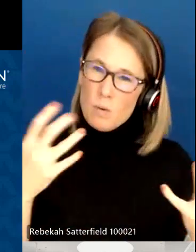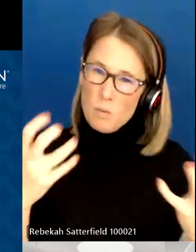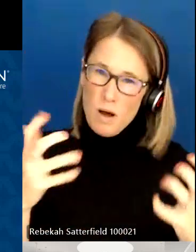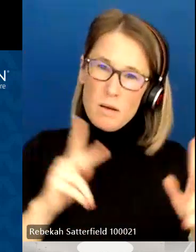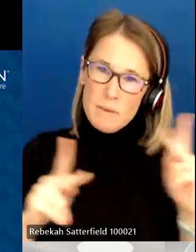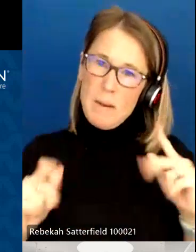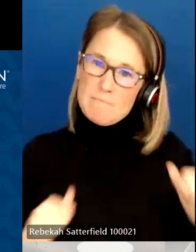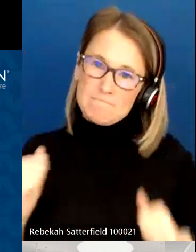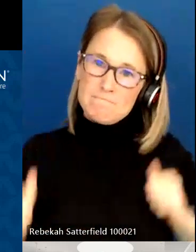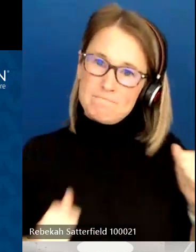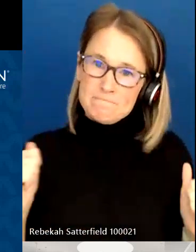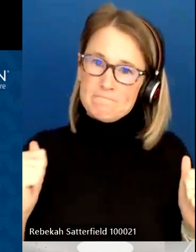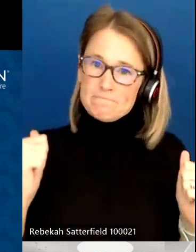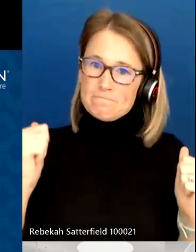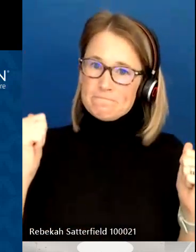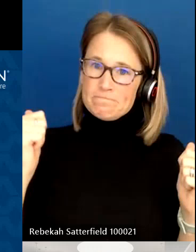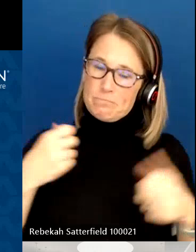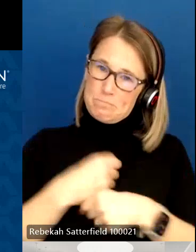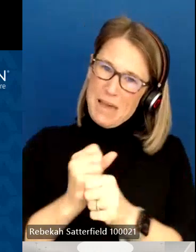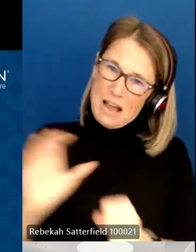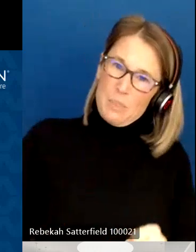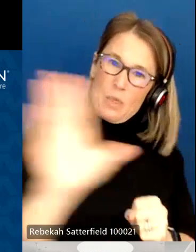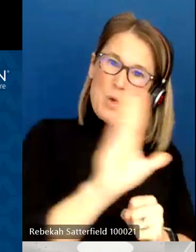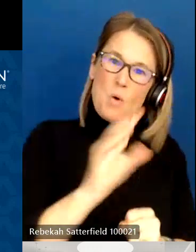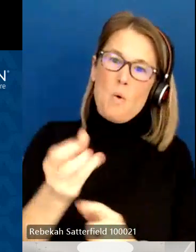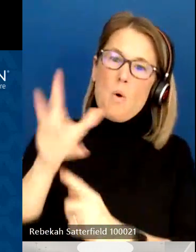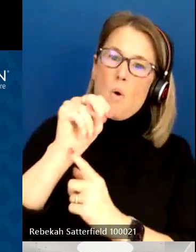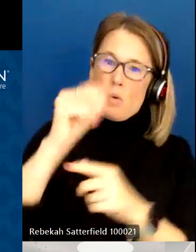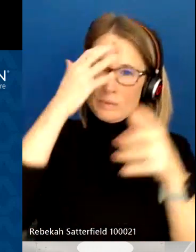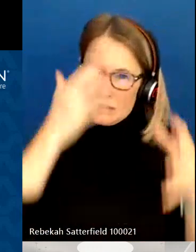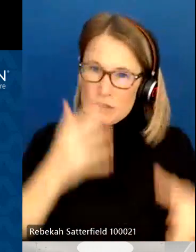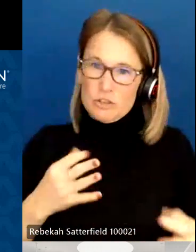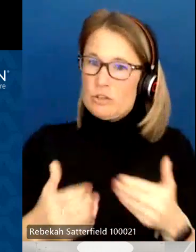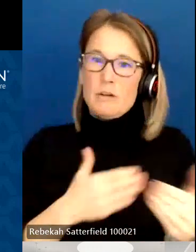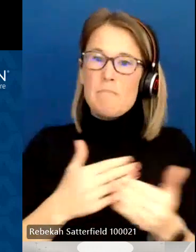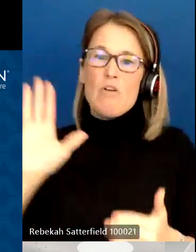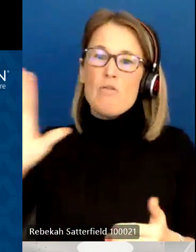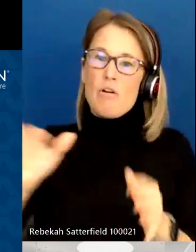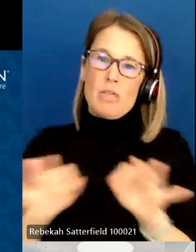own decisions right no matter what language they speak so I hope that that helps answer